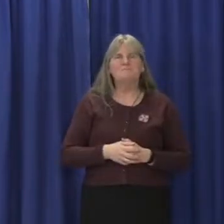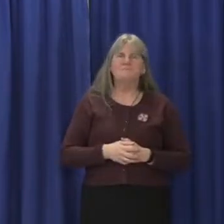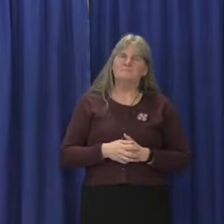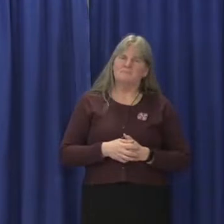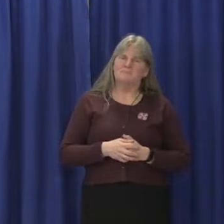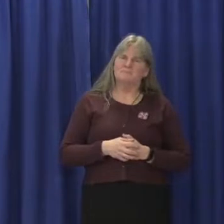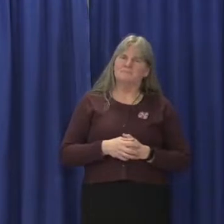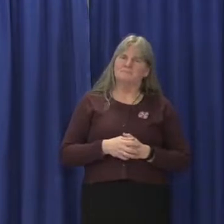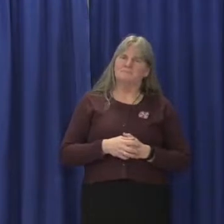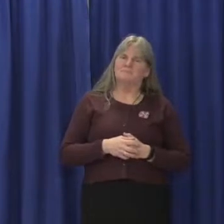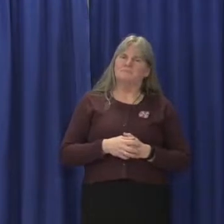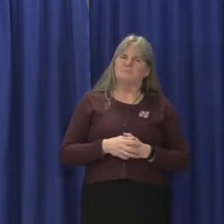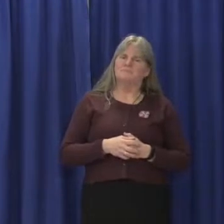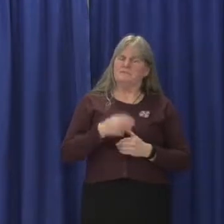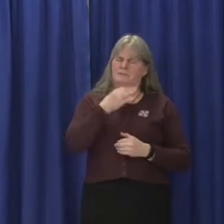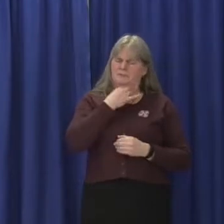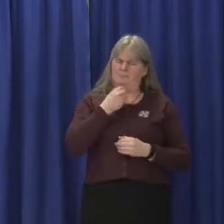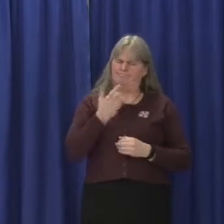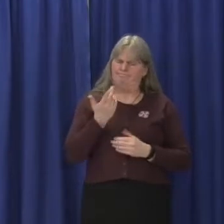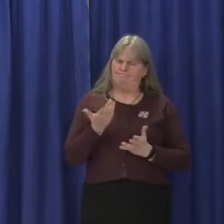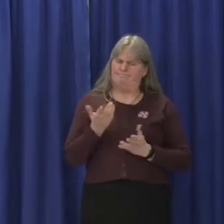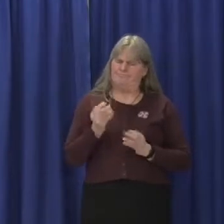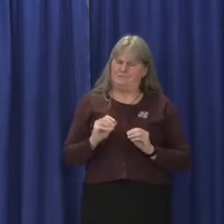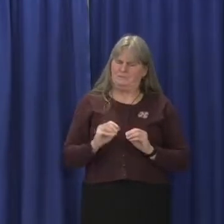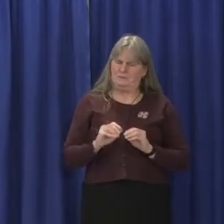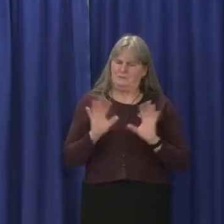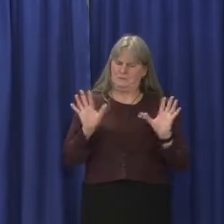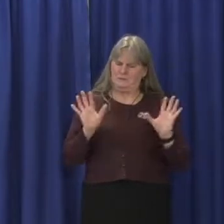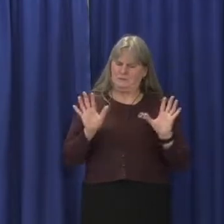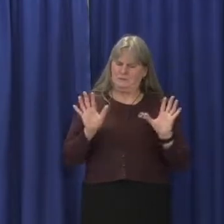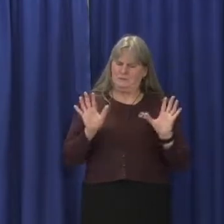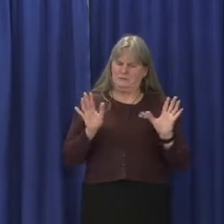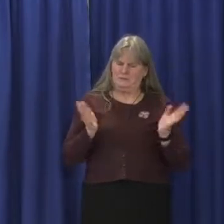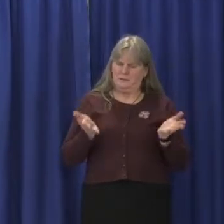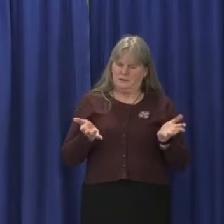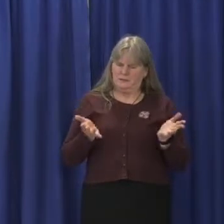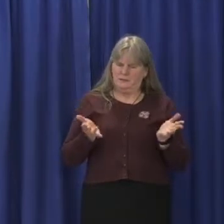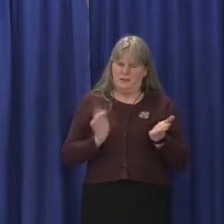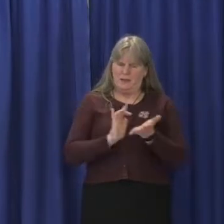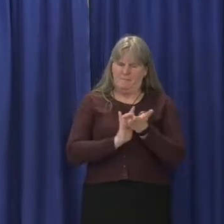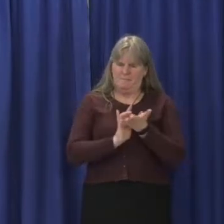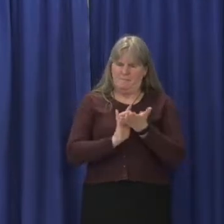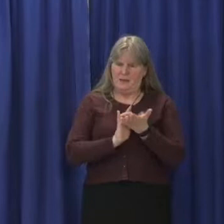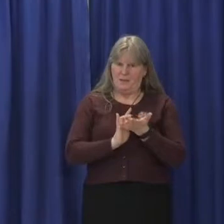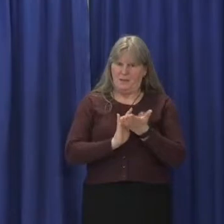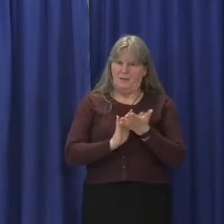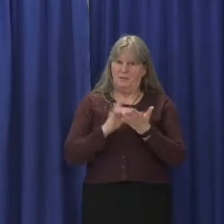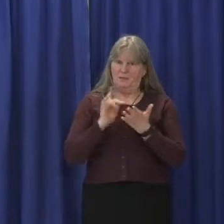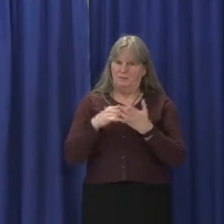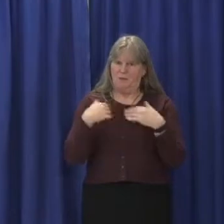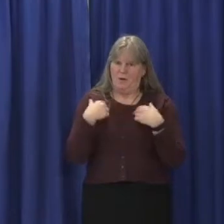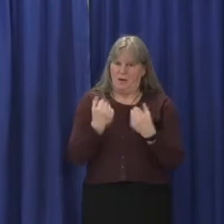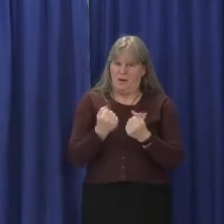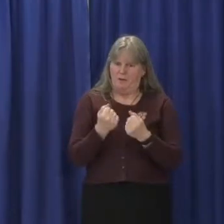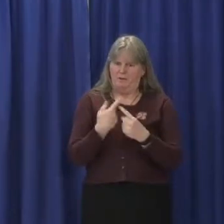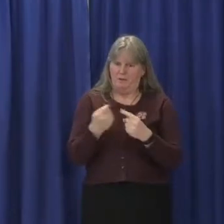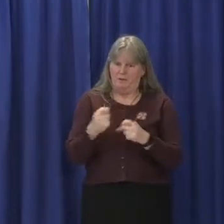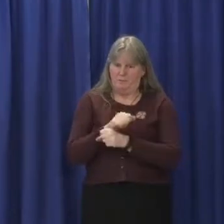I'm just wondering if you can clarify, you mentioned, you know, you're hoping to get the antiviral as soon as possible. Is it fair to say within the